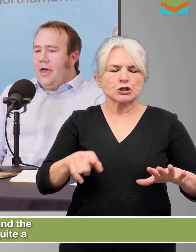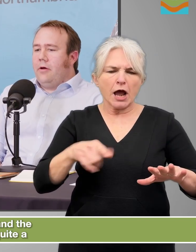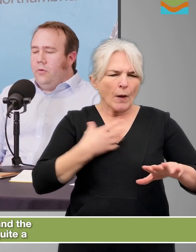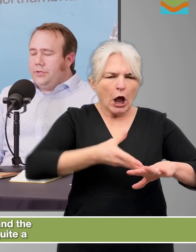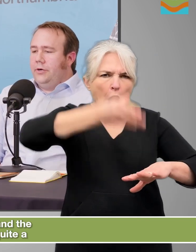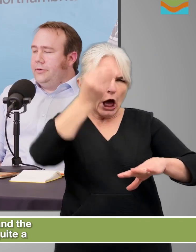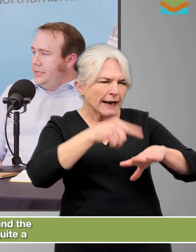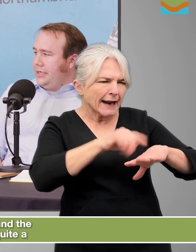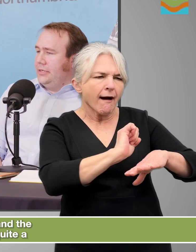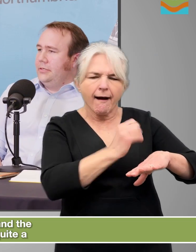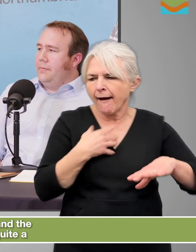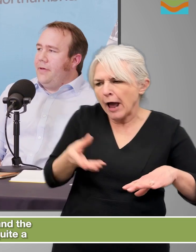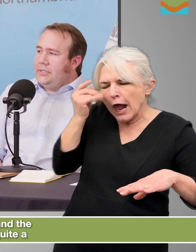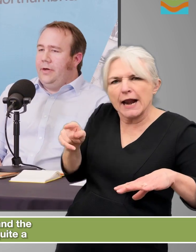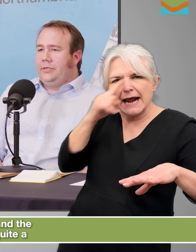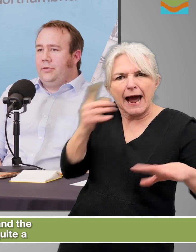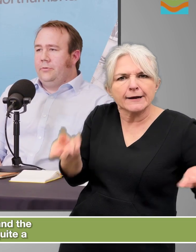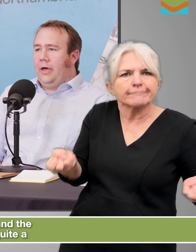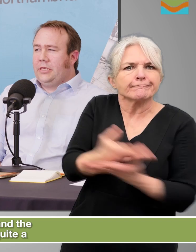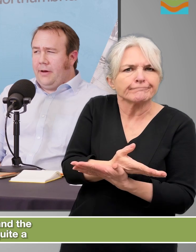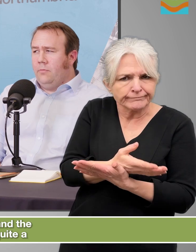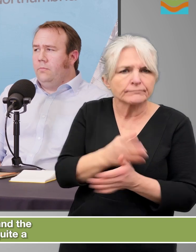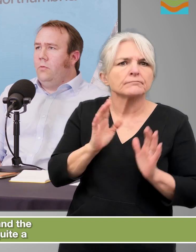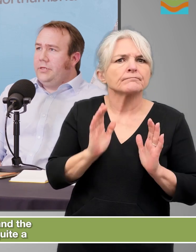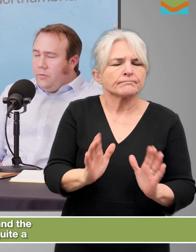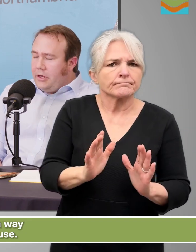there it was trying to understand the best way to explain what is quite a